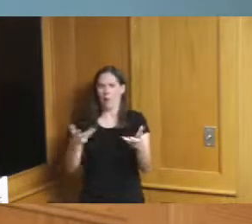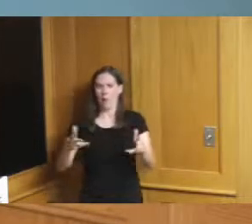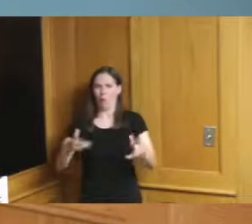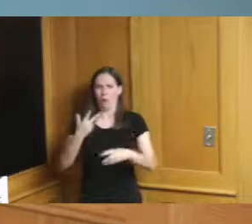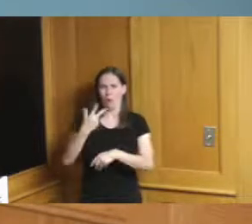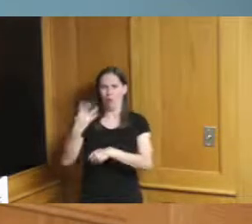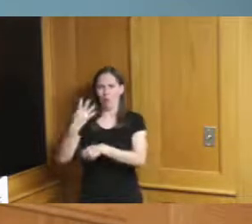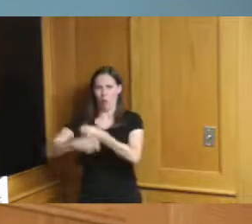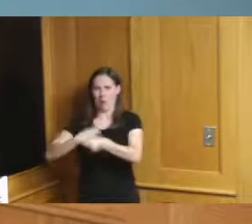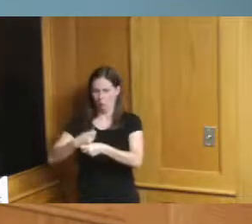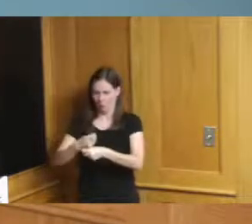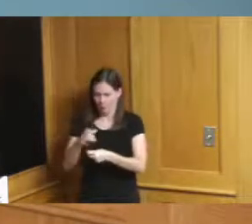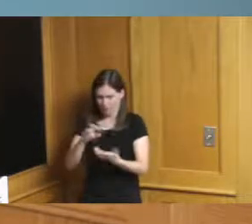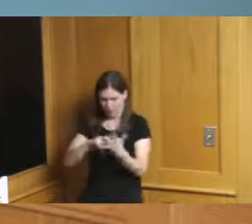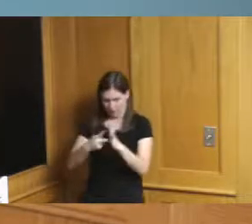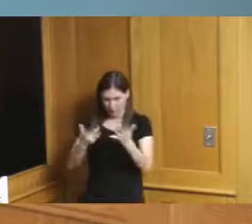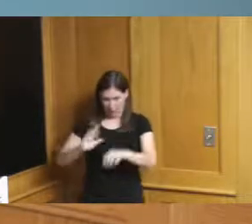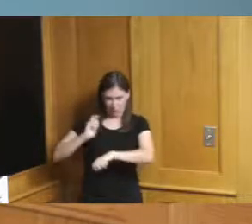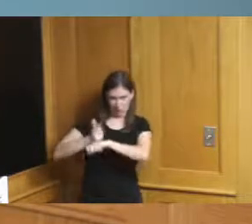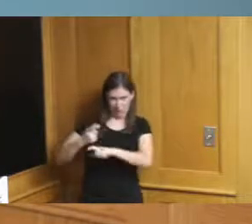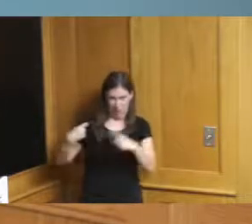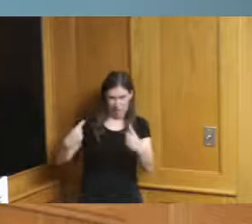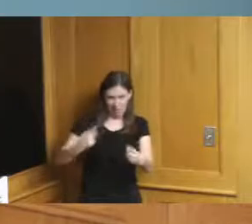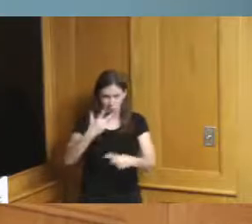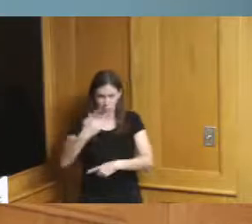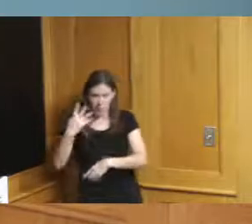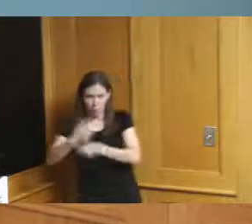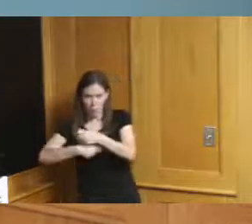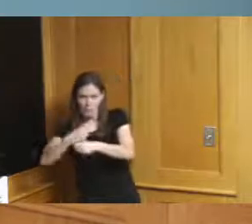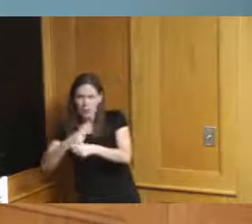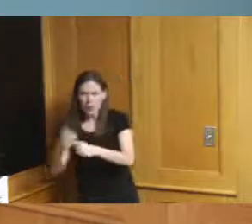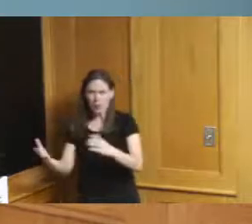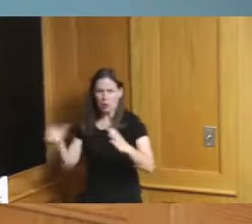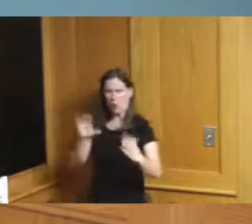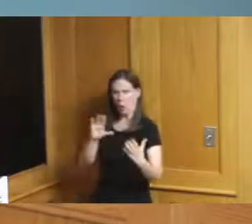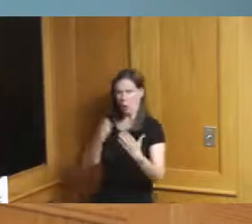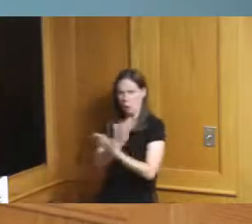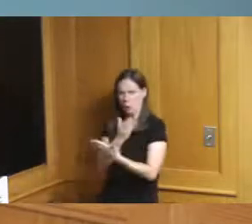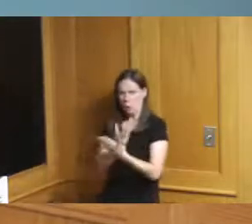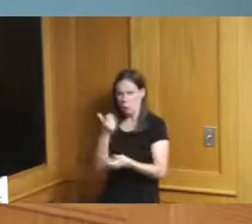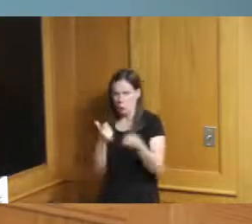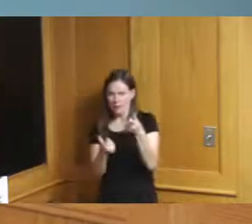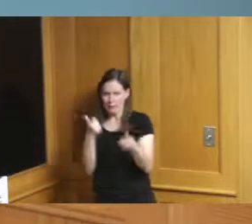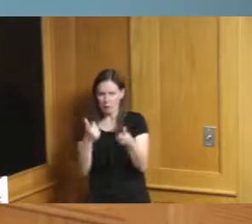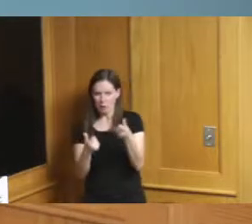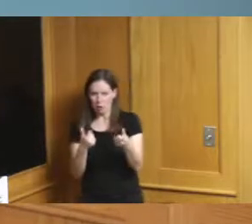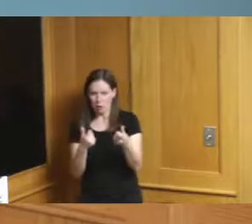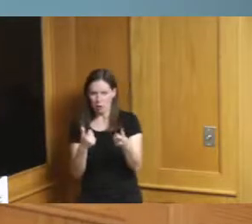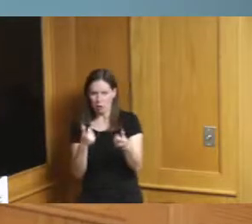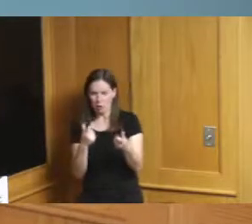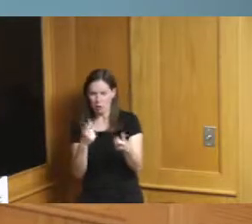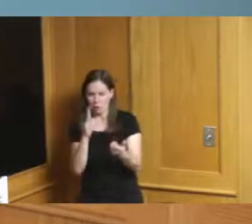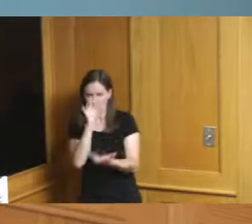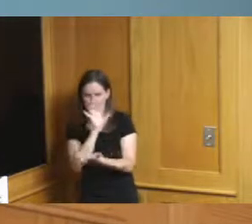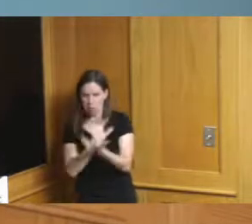something that's already been doing for three or four years or is this something that is new 2021